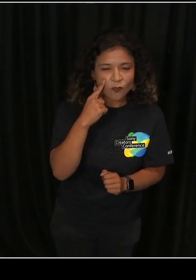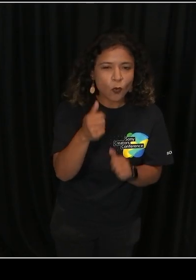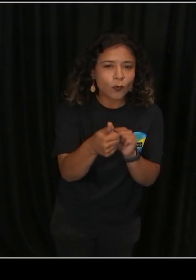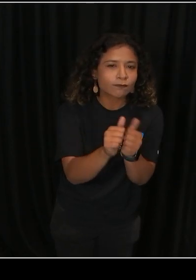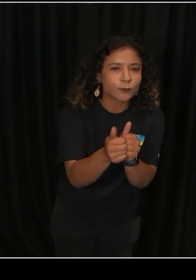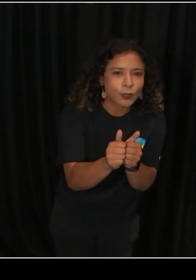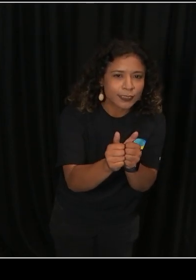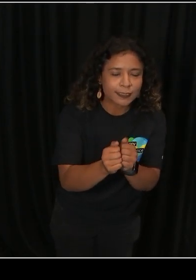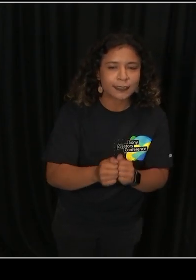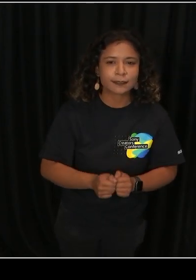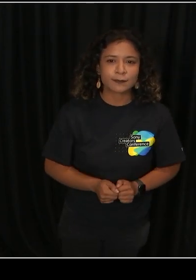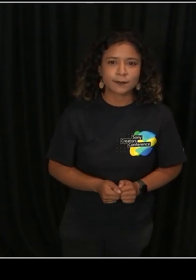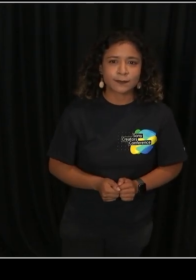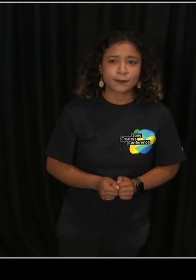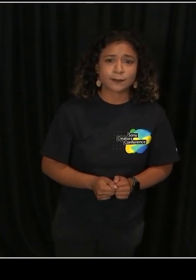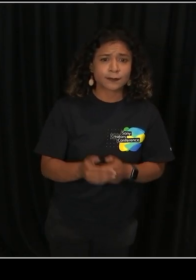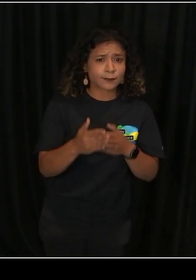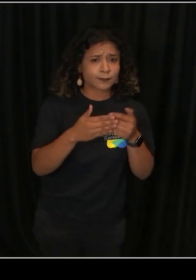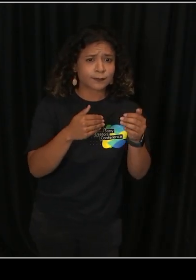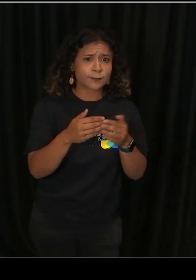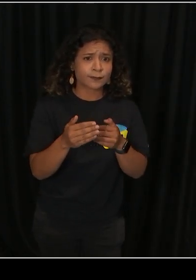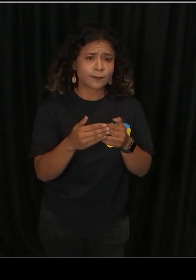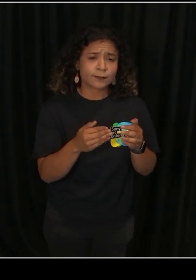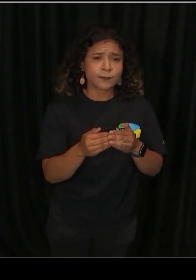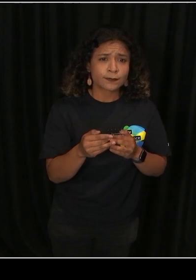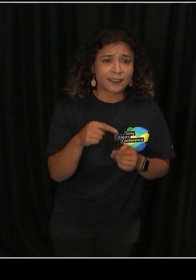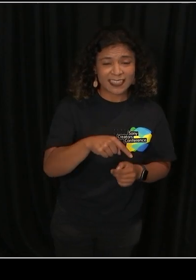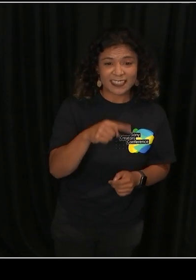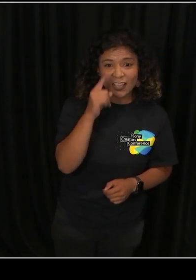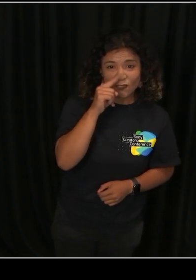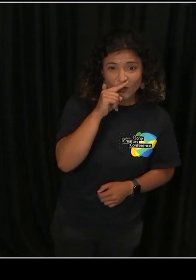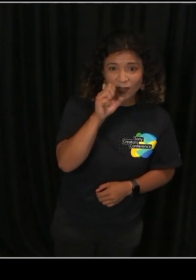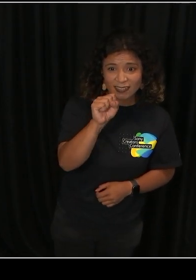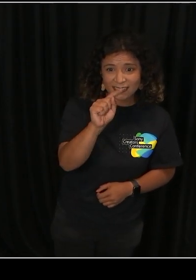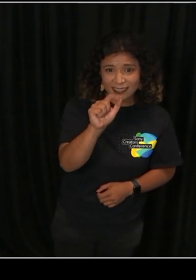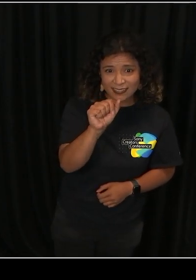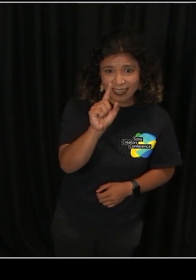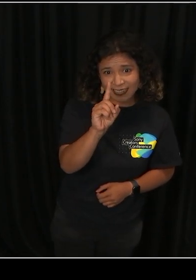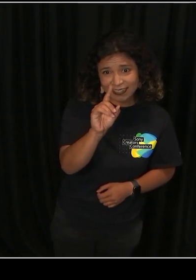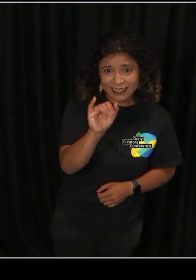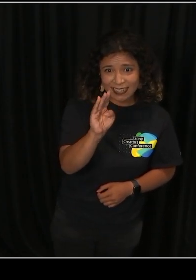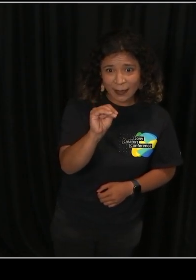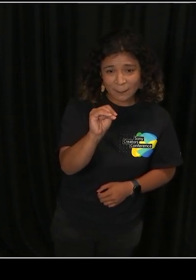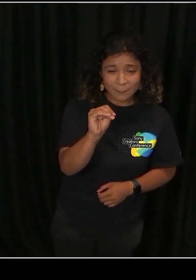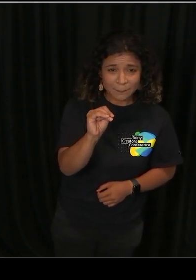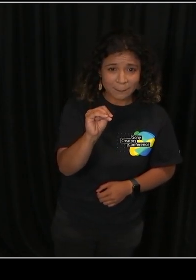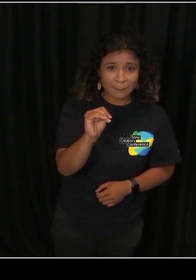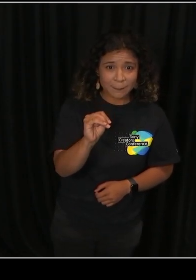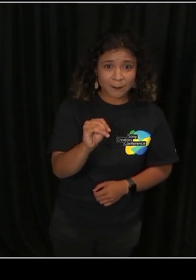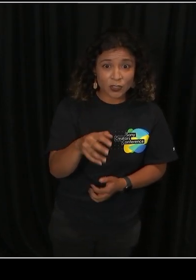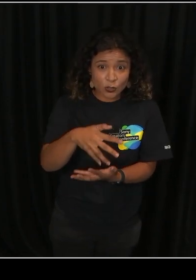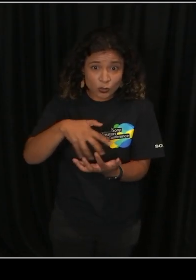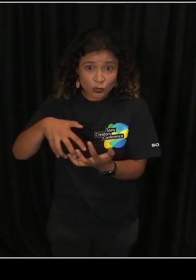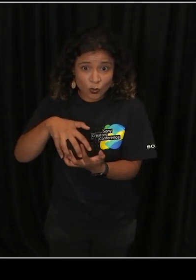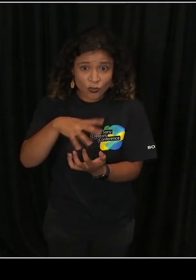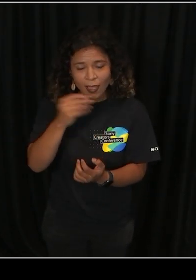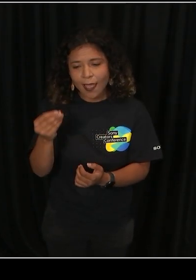And this is the virtual stadium, the social, and recurring engagement. I want to talk one by one.